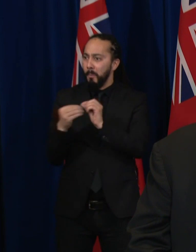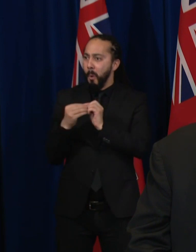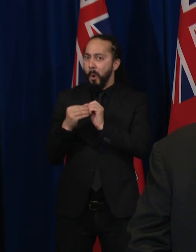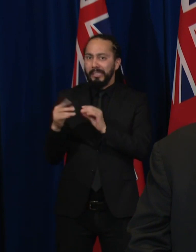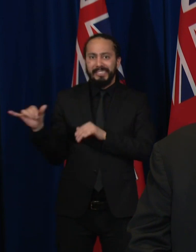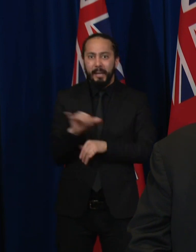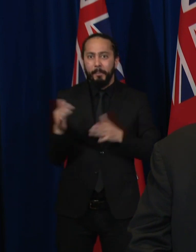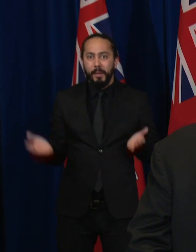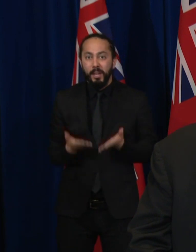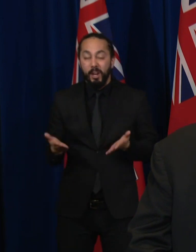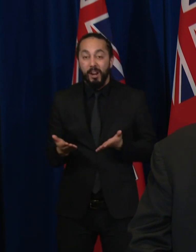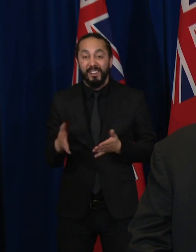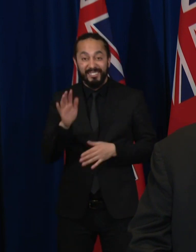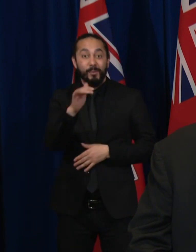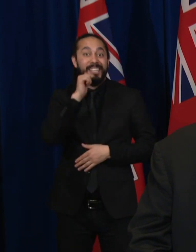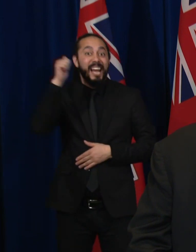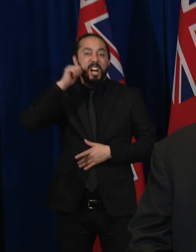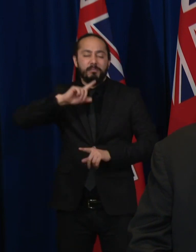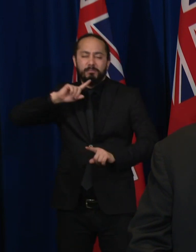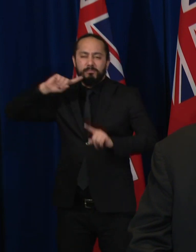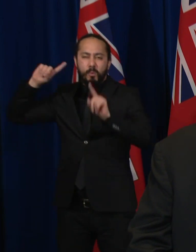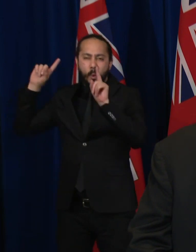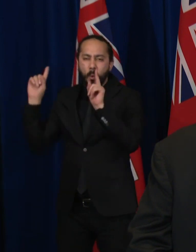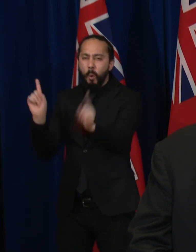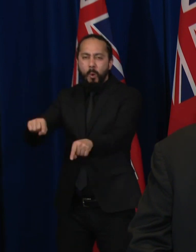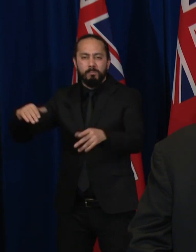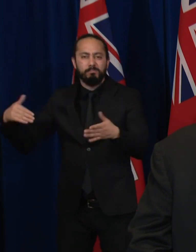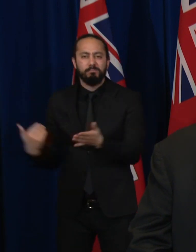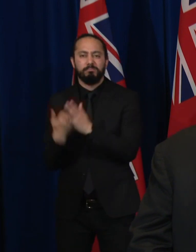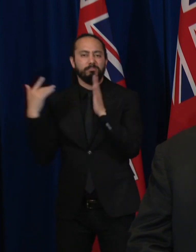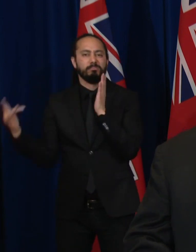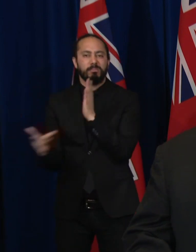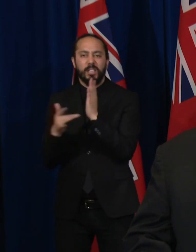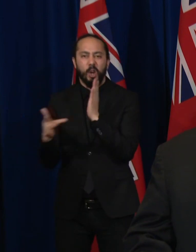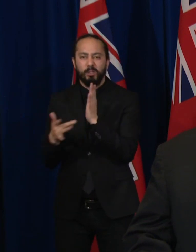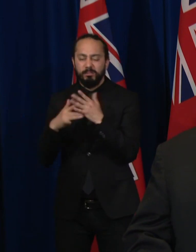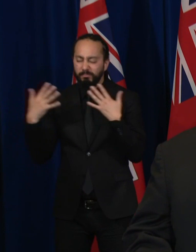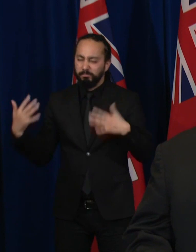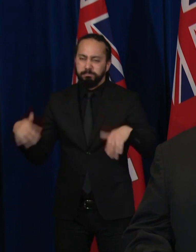some large orders yesterday for this technology. I just want to surge the